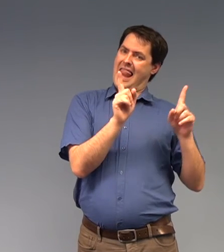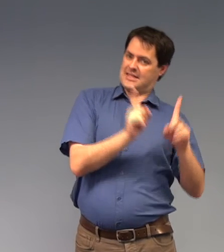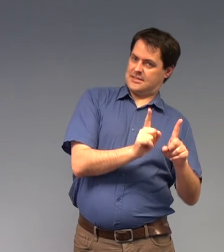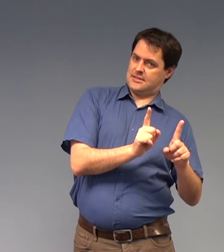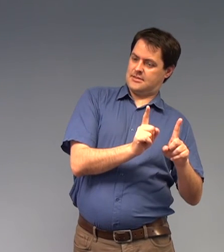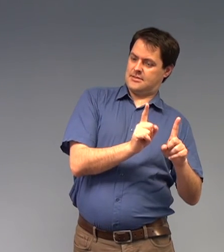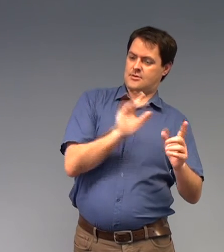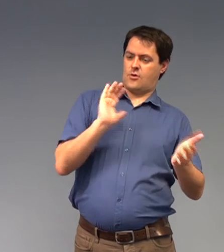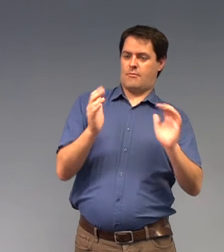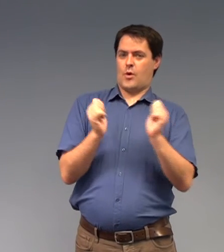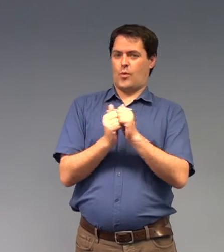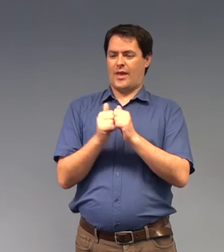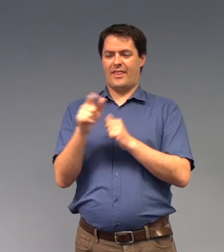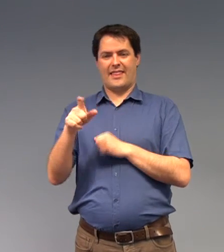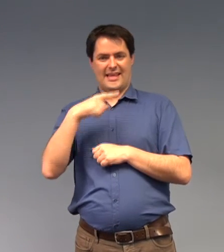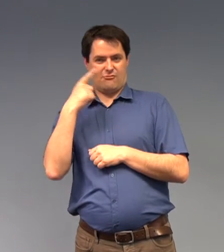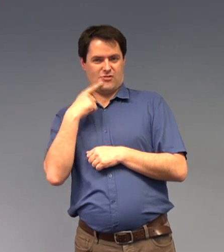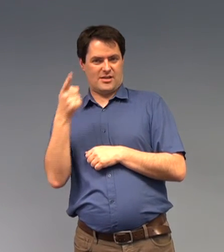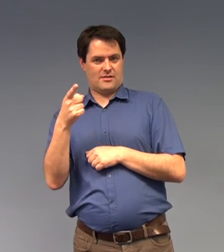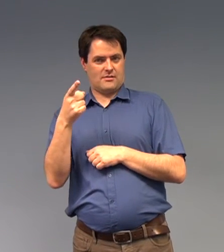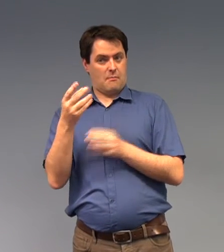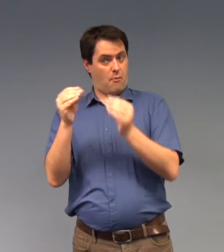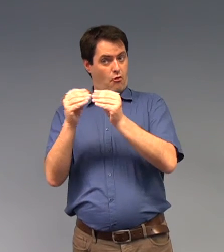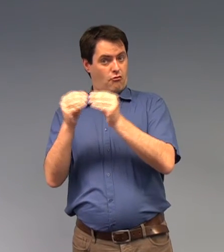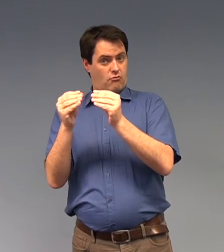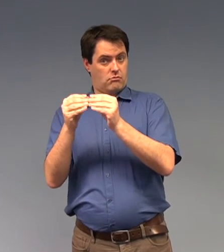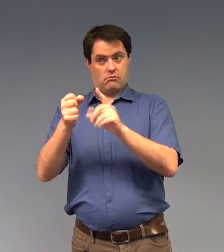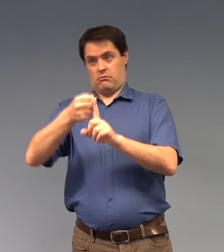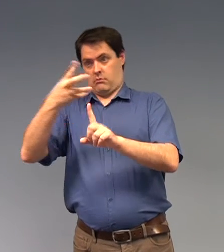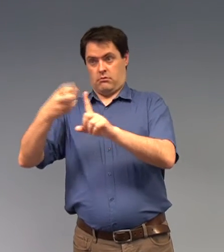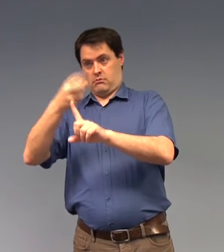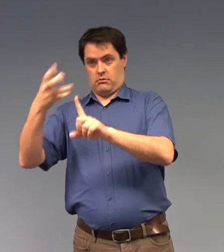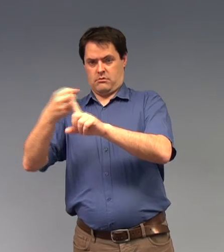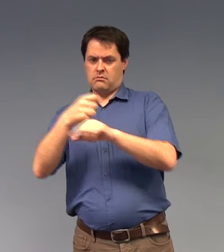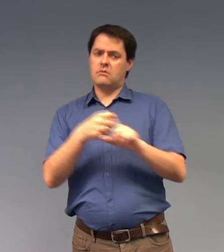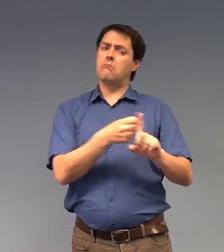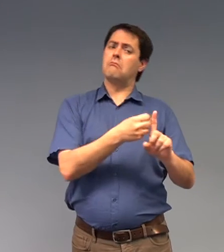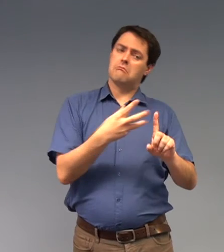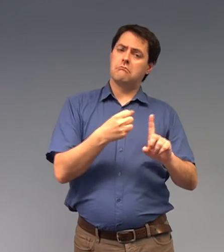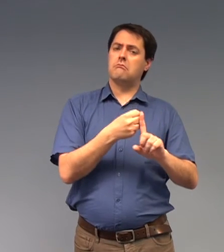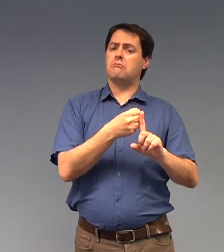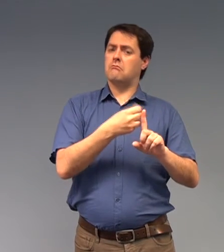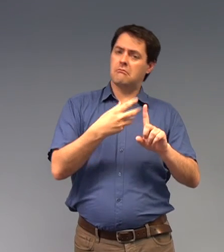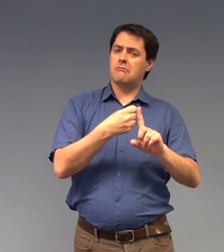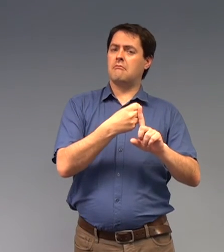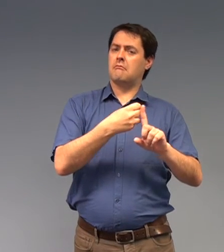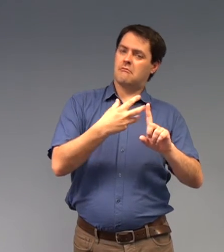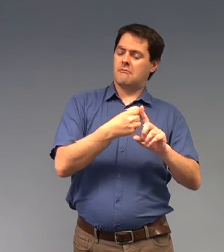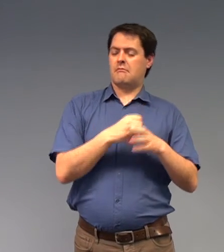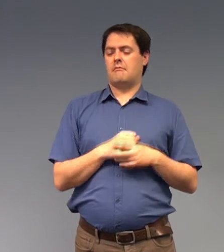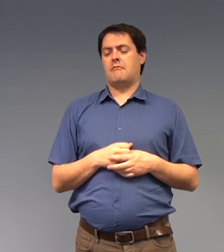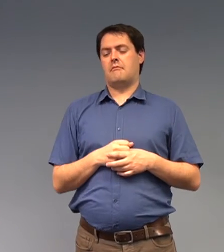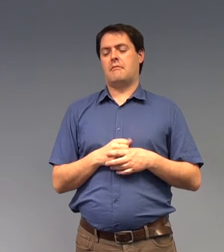It looks like the DIs performed less enrichments than the hearing interpreters.